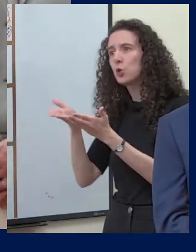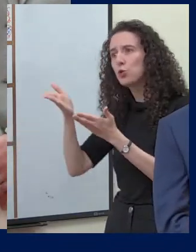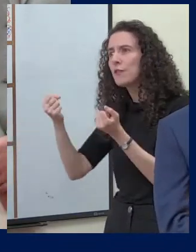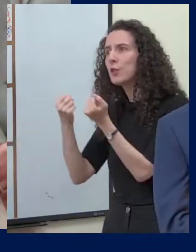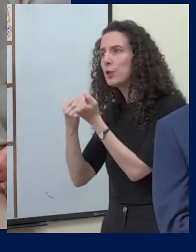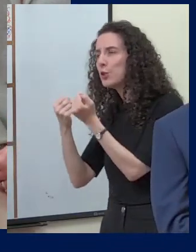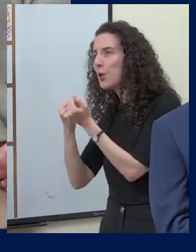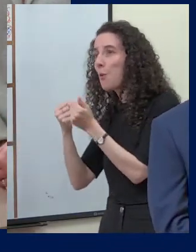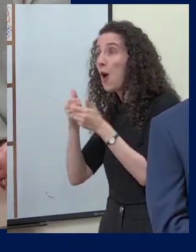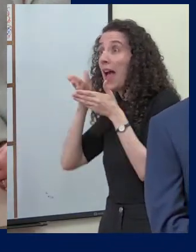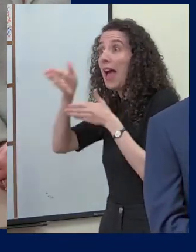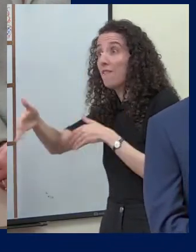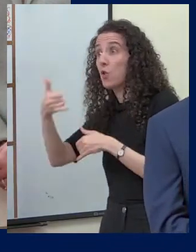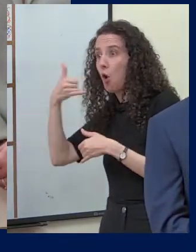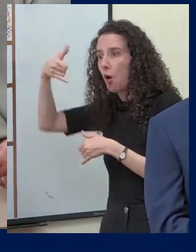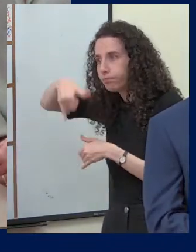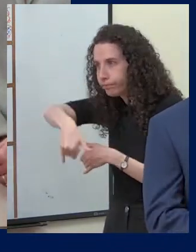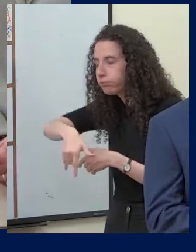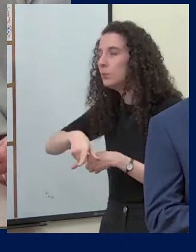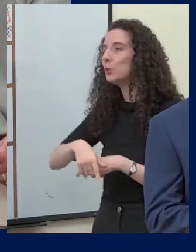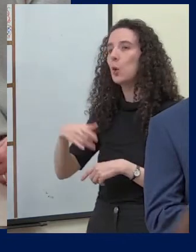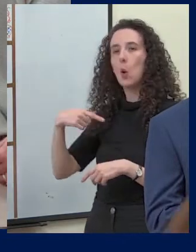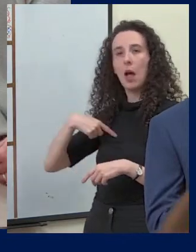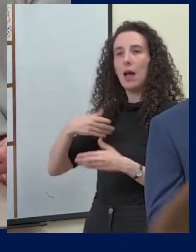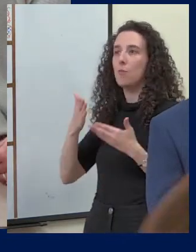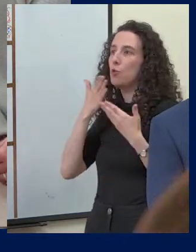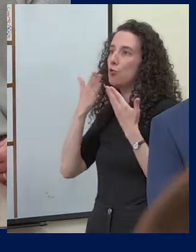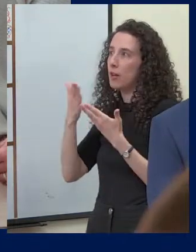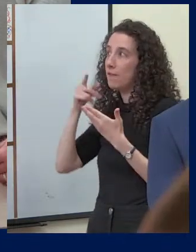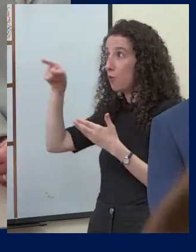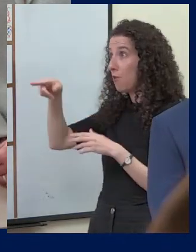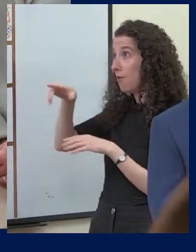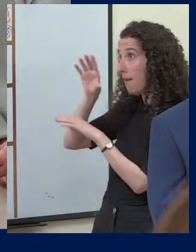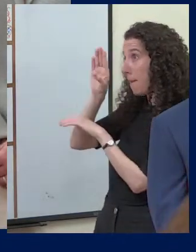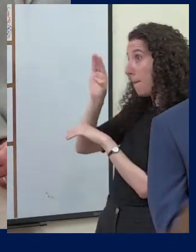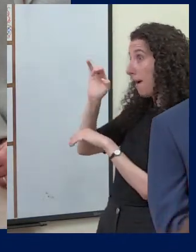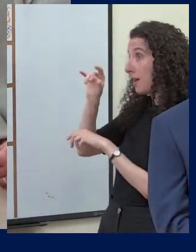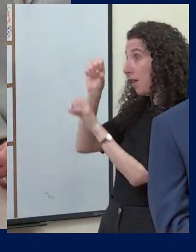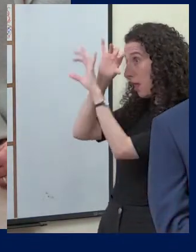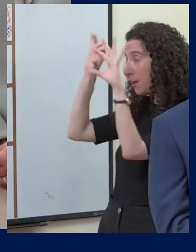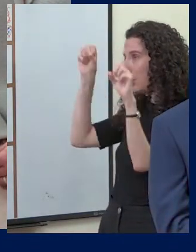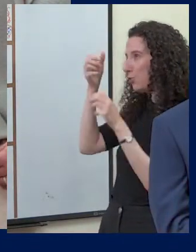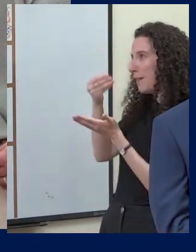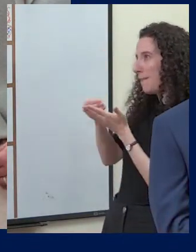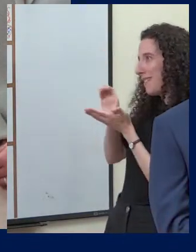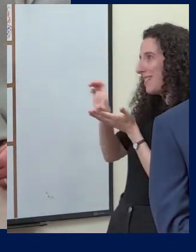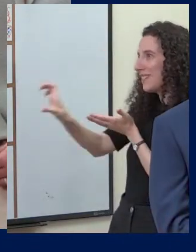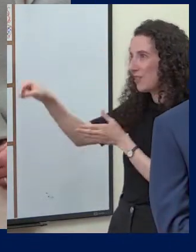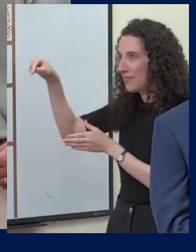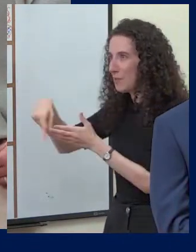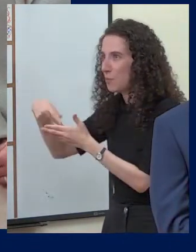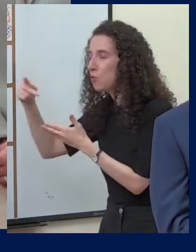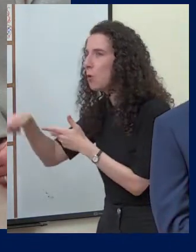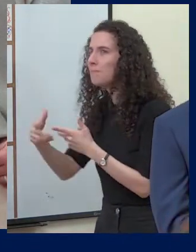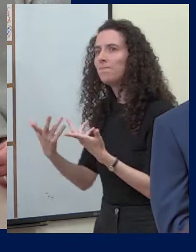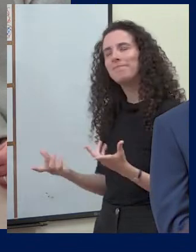the Biden Harris administration has invested in. But we are looking at things like expanding mobile crisis teams, thinking about state